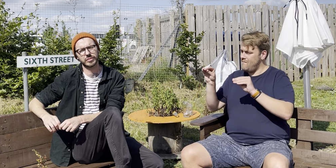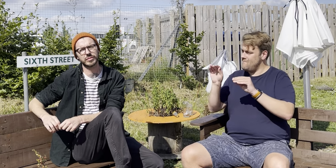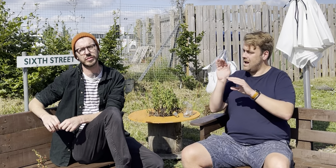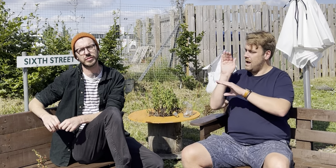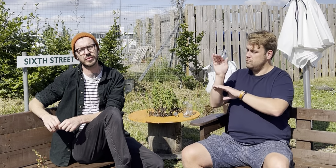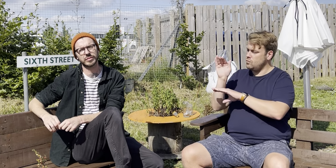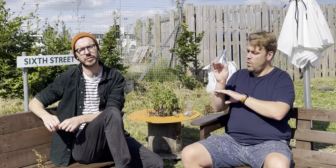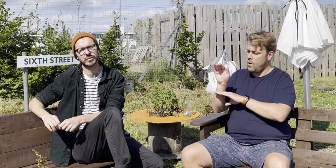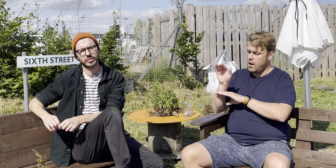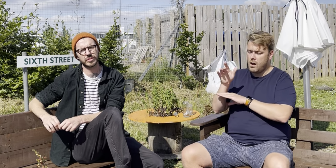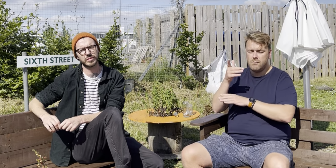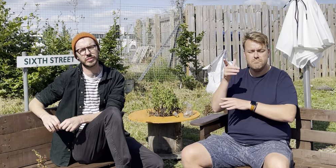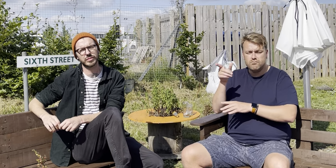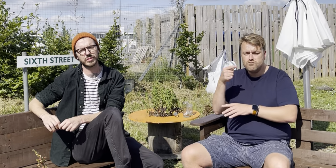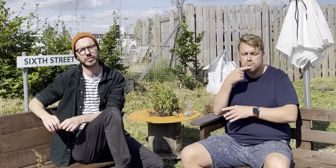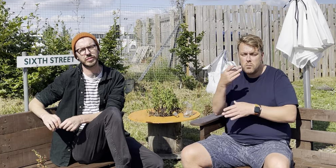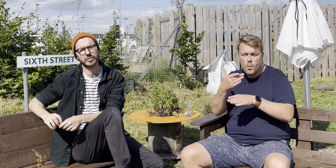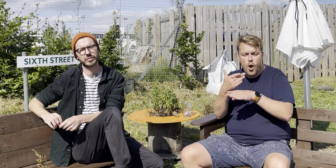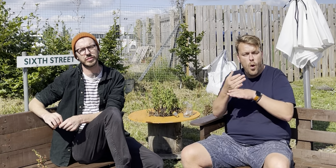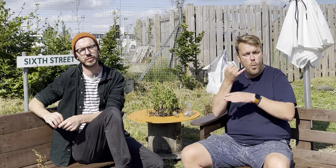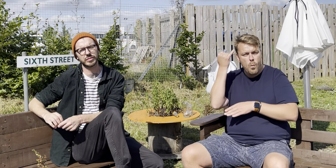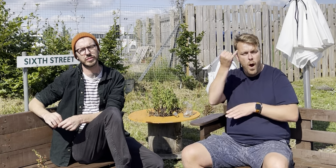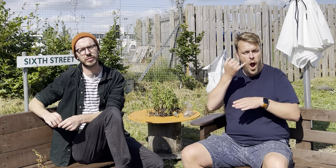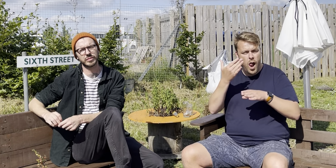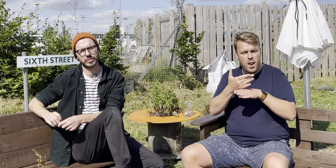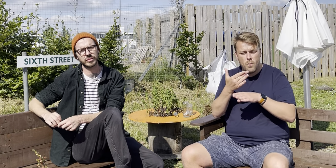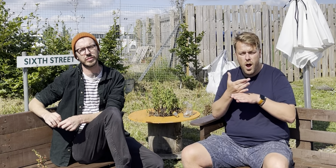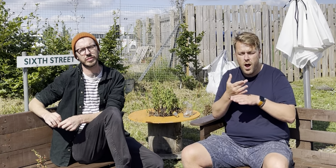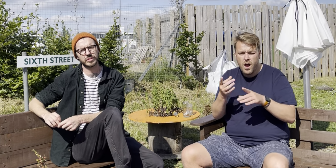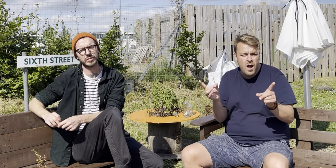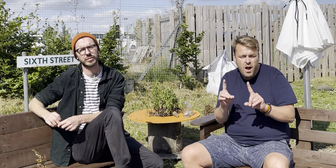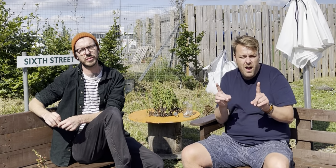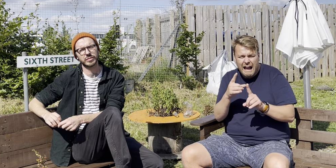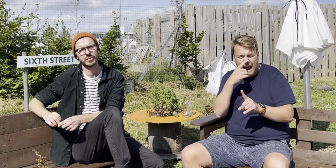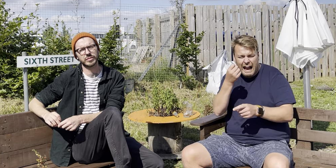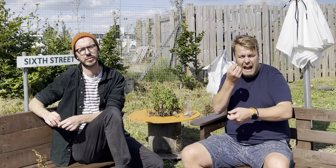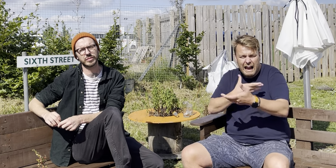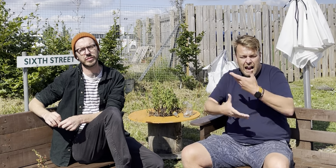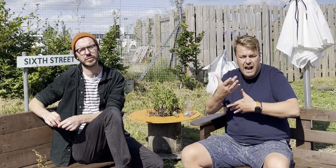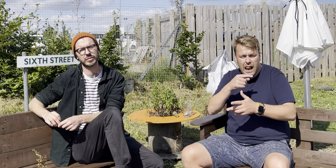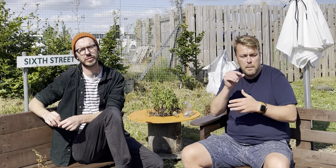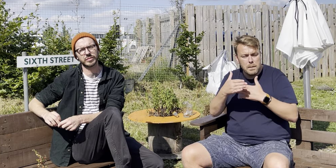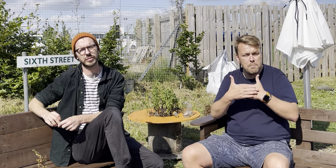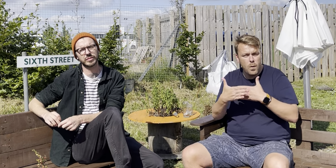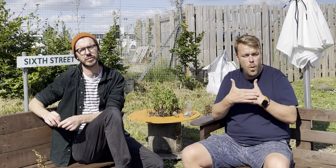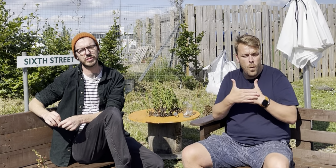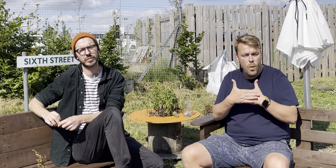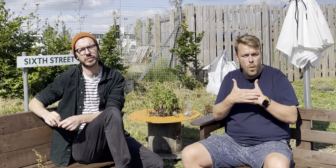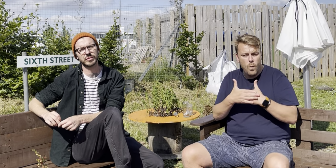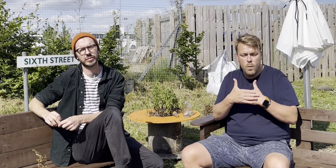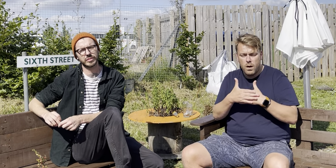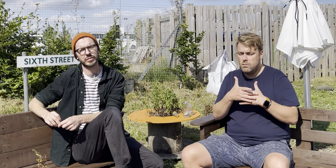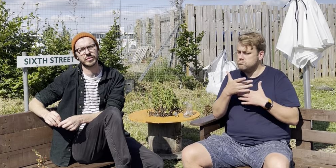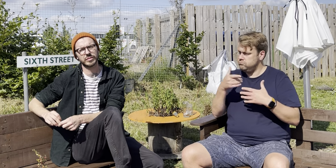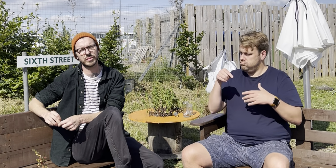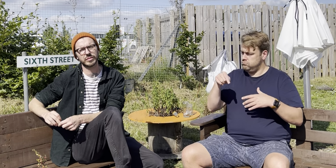just people who aren't familiar with wild words would you mind telling us a little bit about about that and also what that collaboration with wild works and with yourself well that's